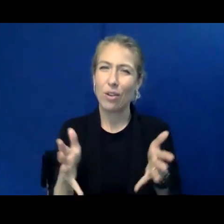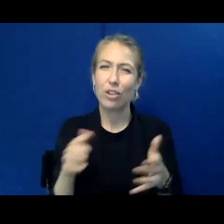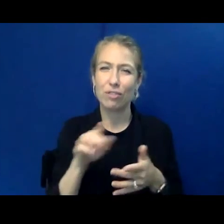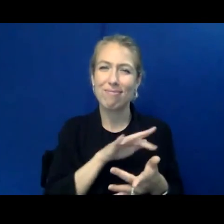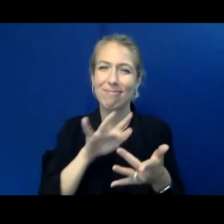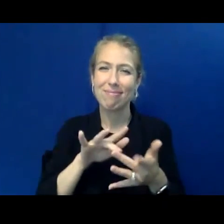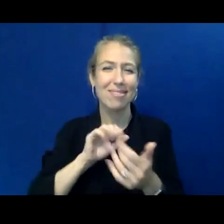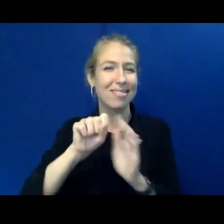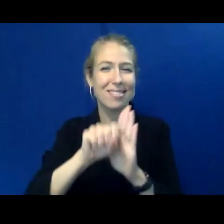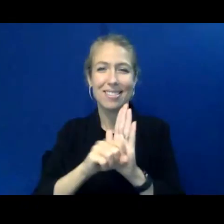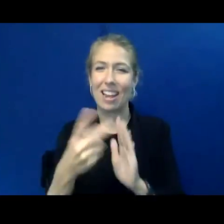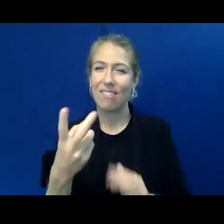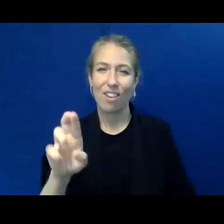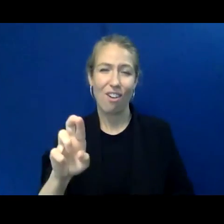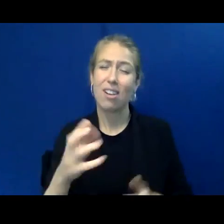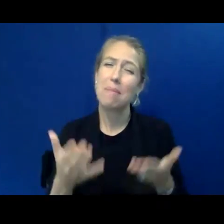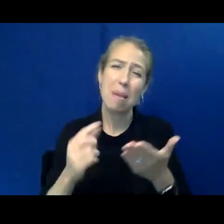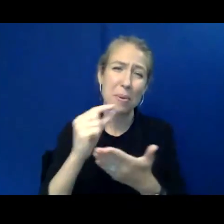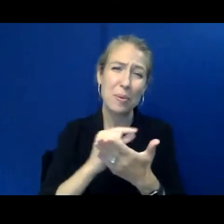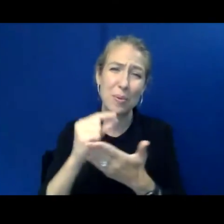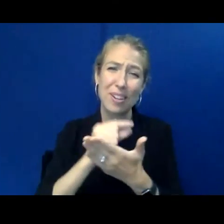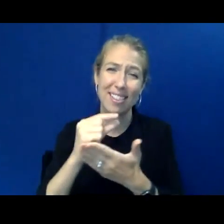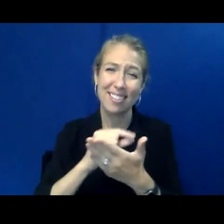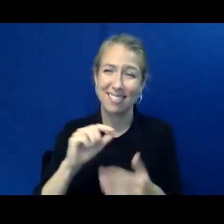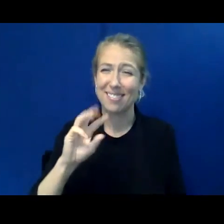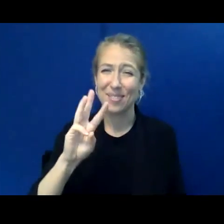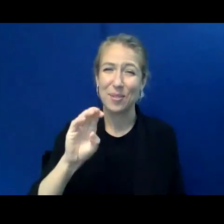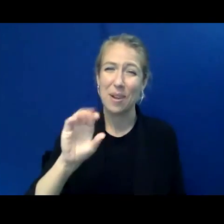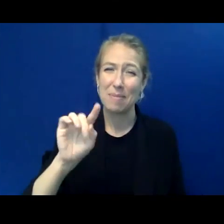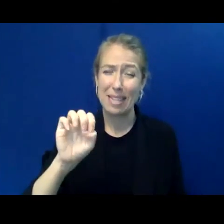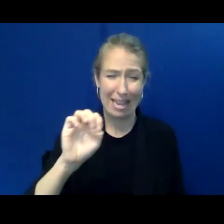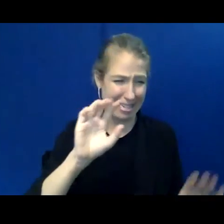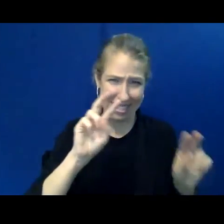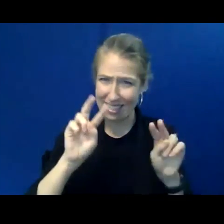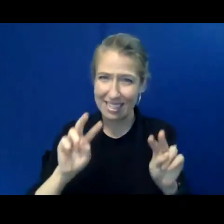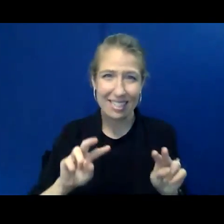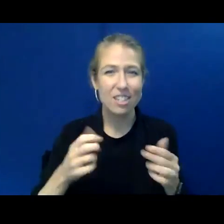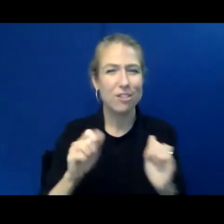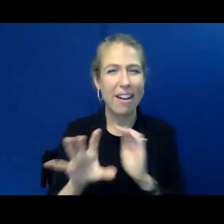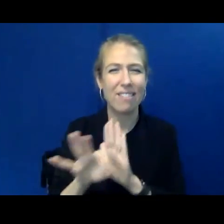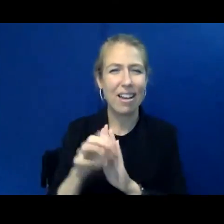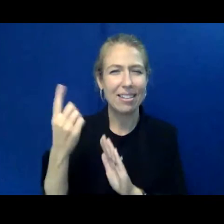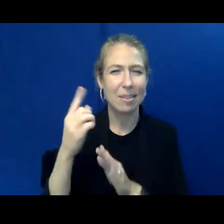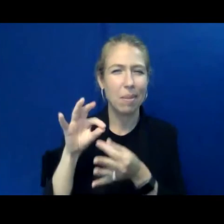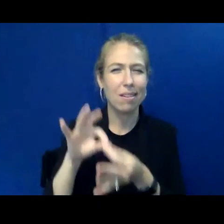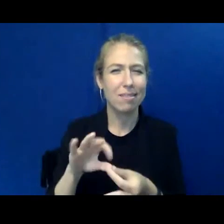do a little Googling on their website to see if you can find any information related to that.